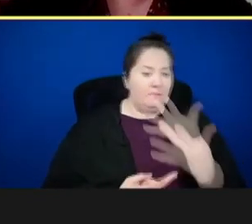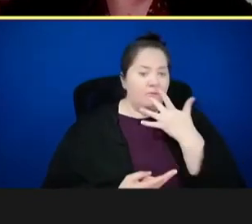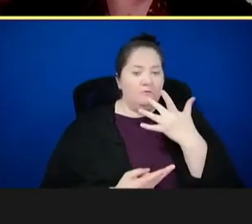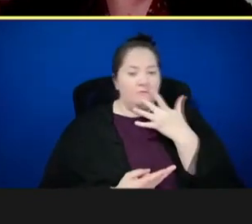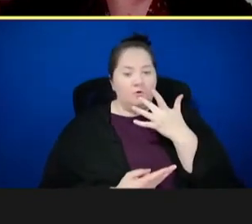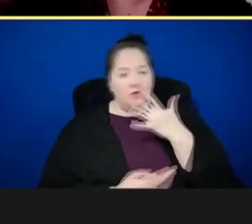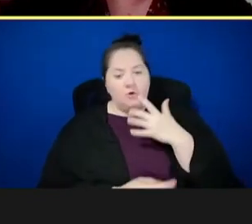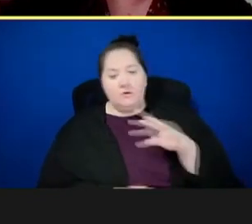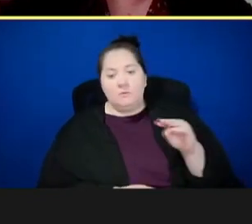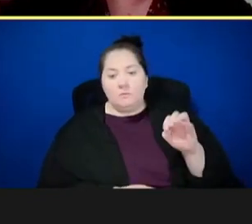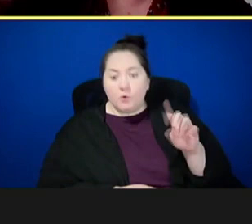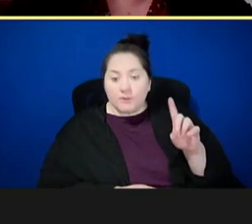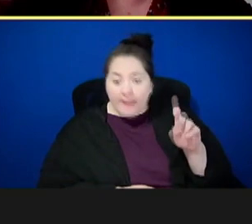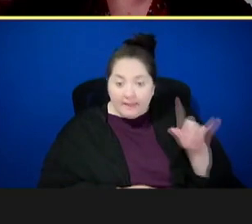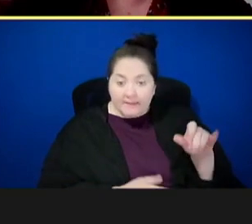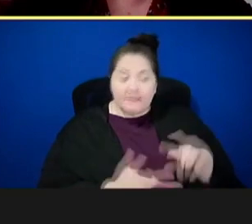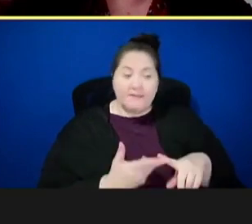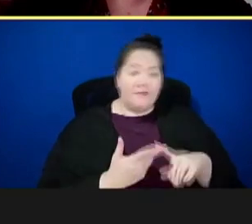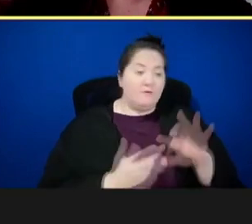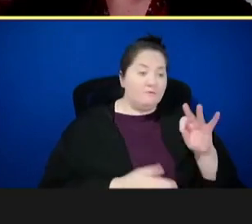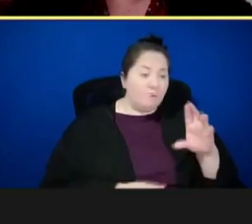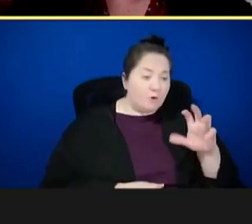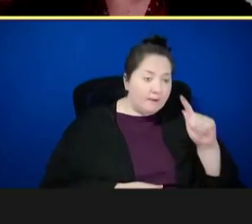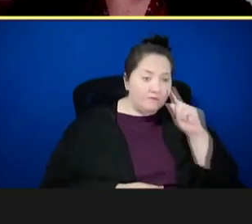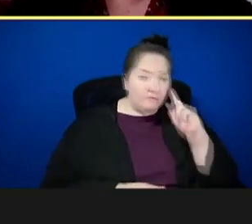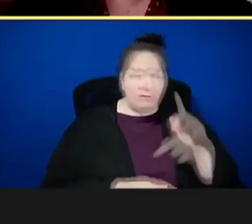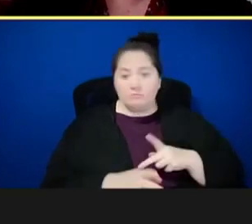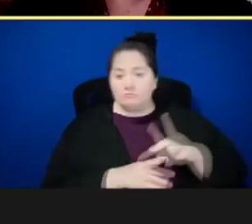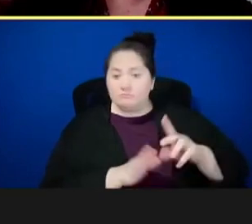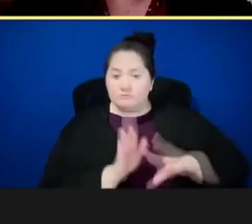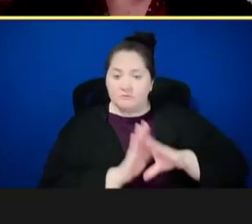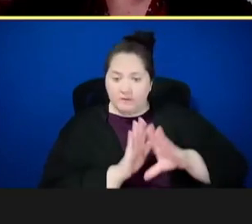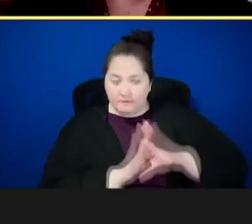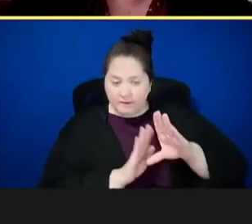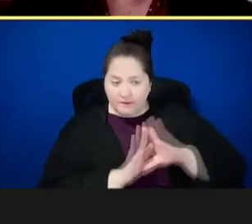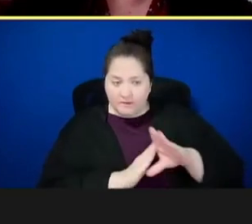and formats for professional development. We used the survey findings to develop a training